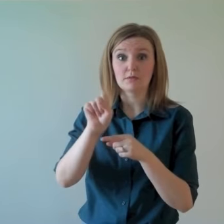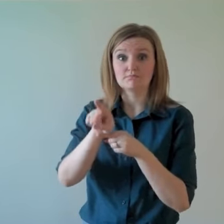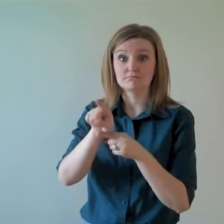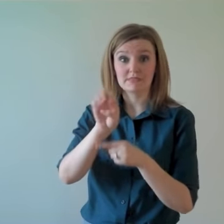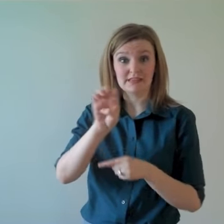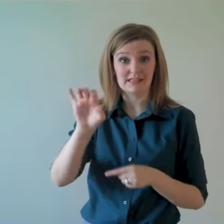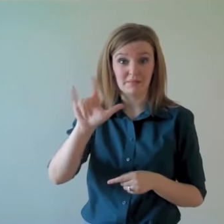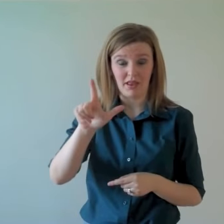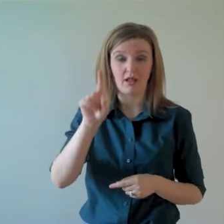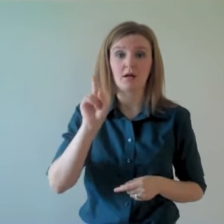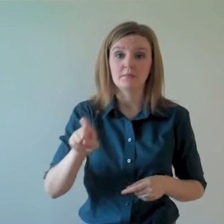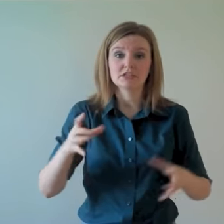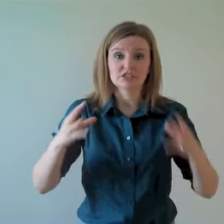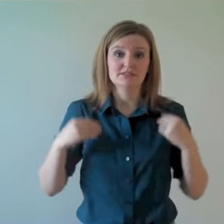If you're planning on faxing or emailing your ballot, it must be received by: